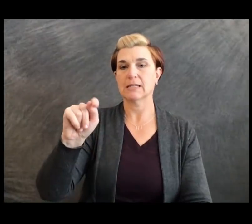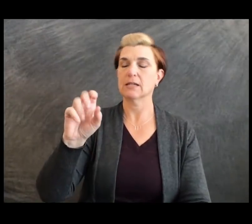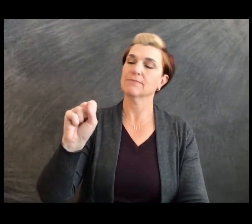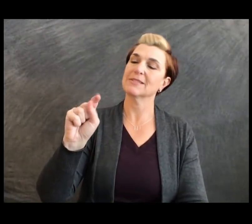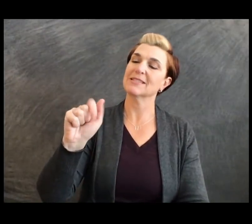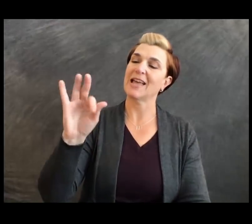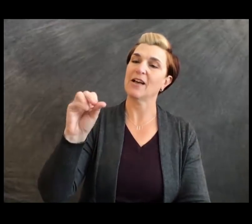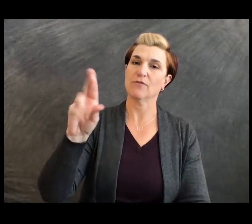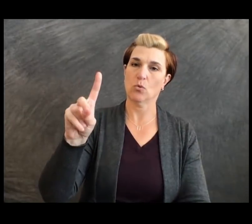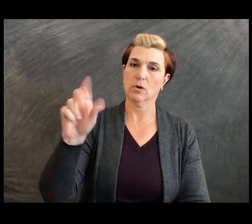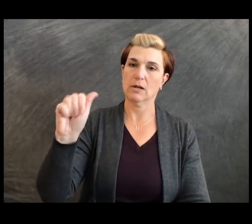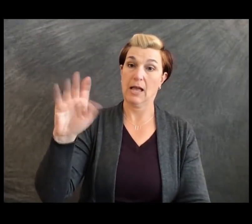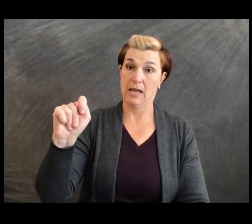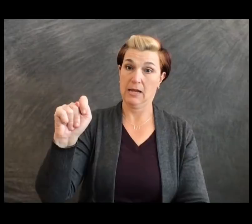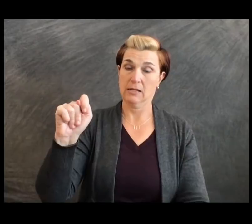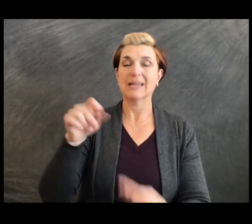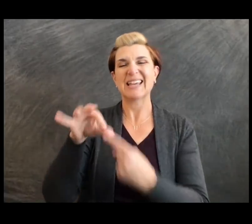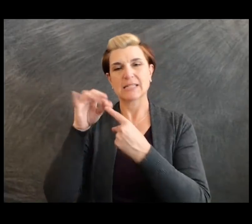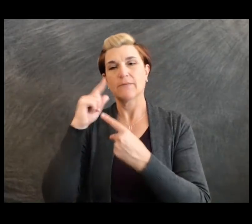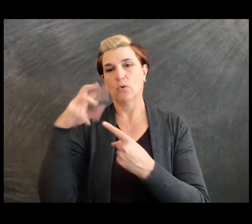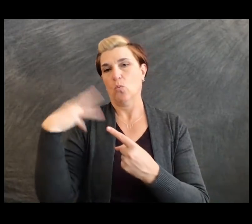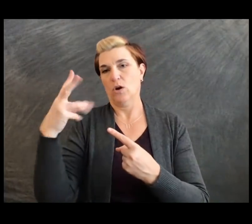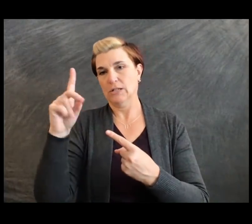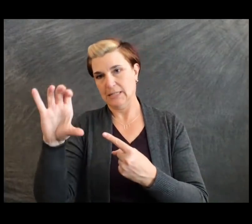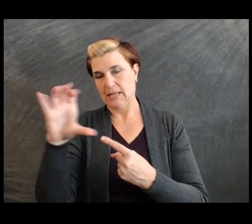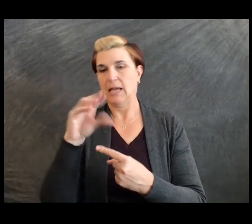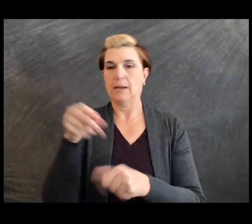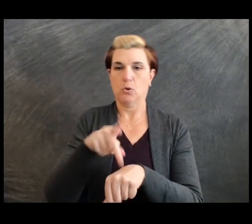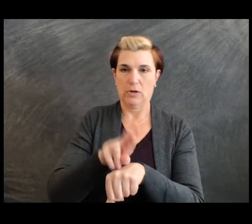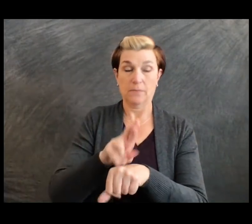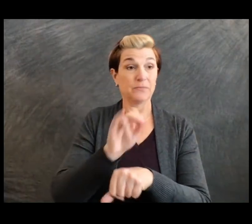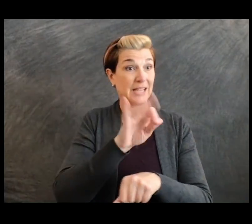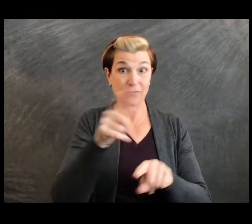Rico if you can't buy it on the open market make a request through the FEMA